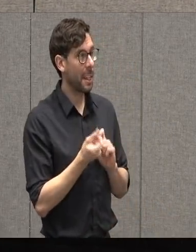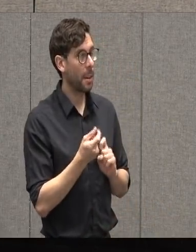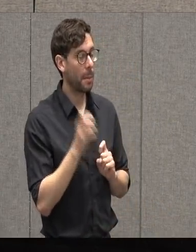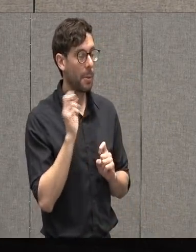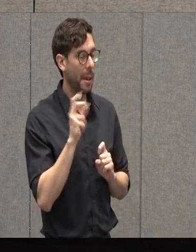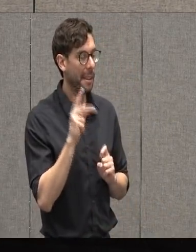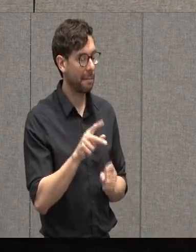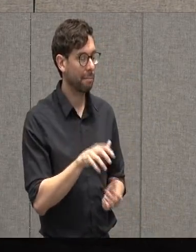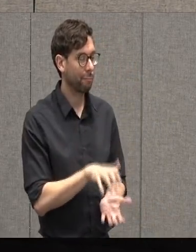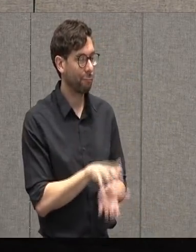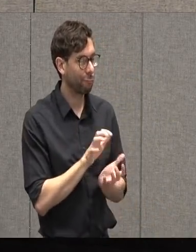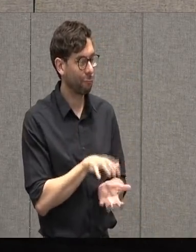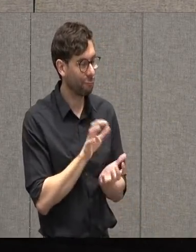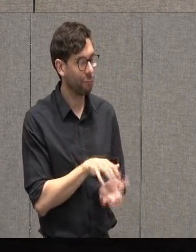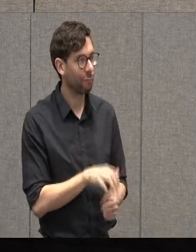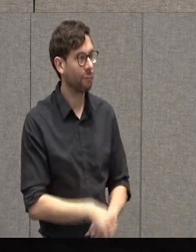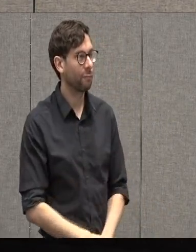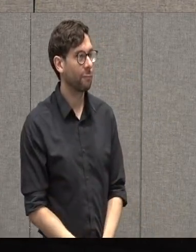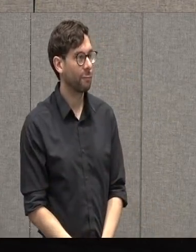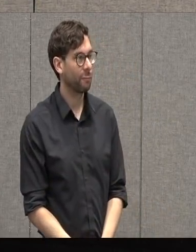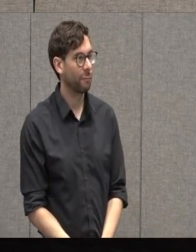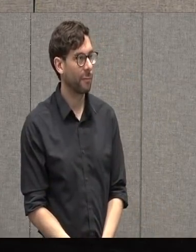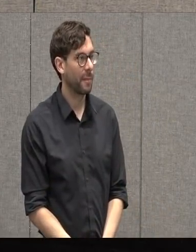(foil ball rattling)